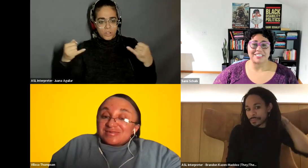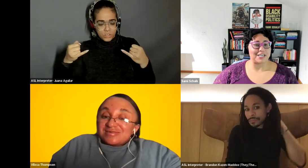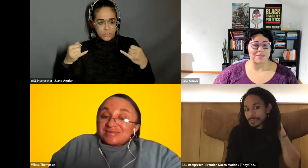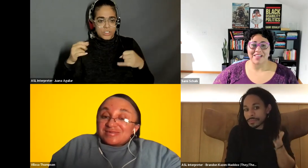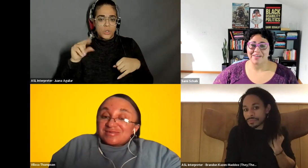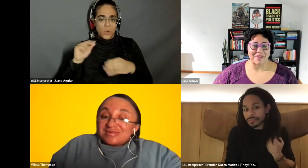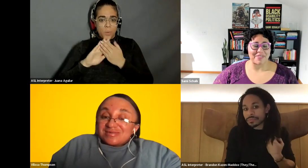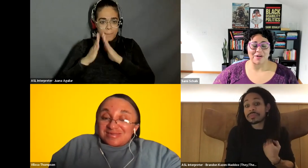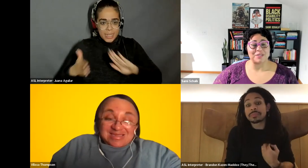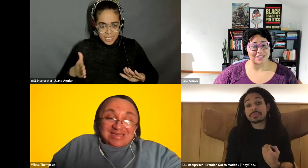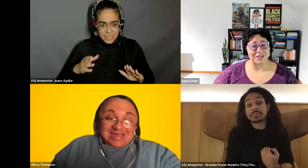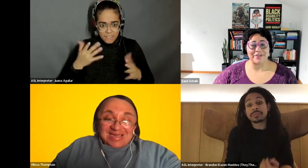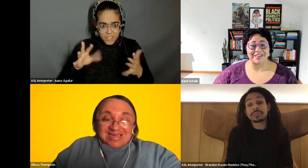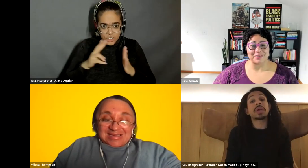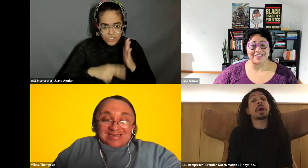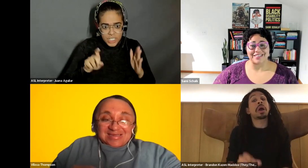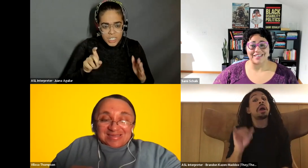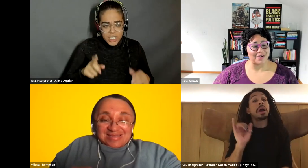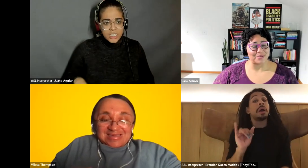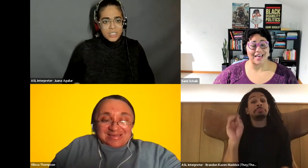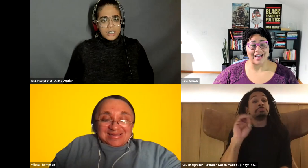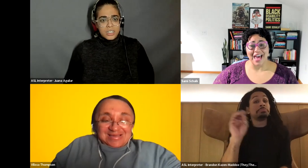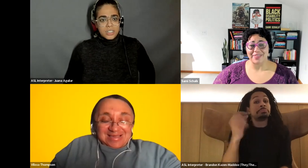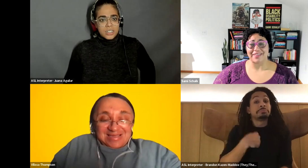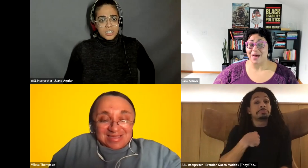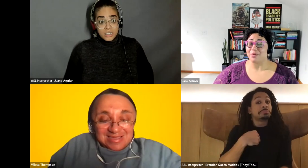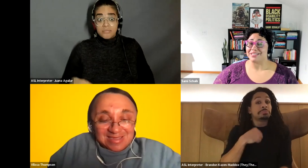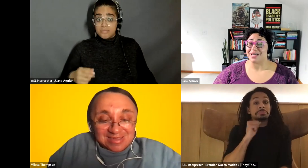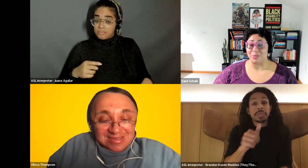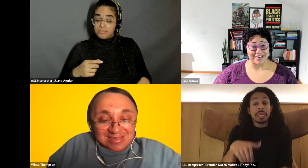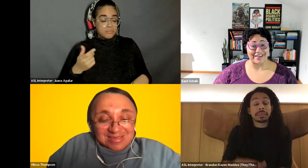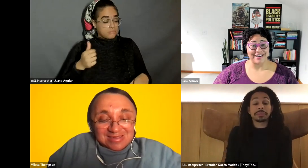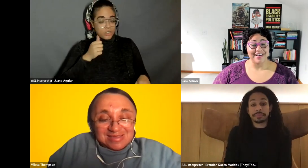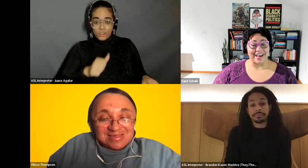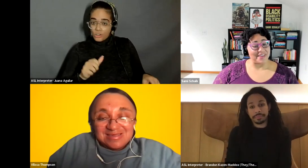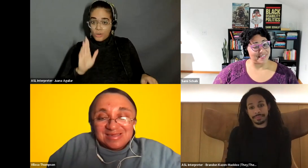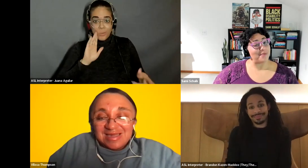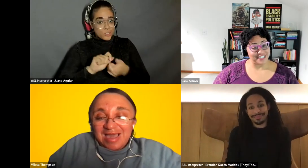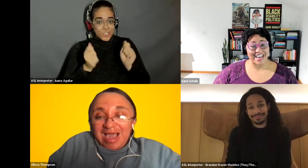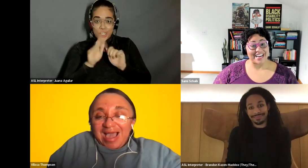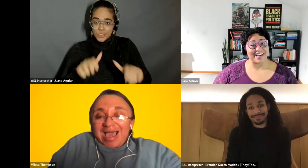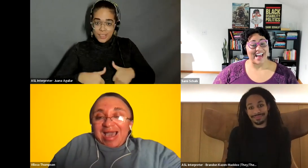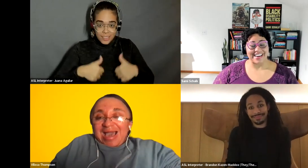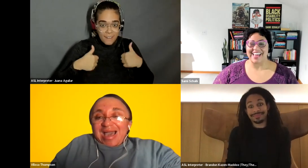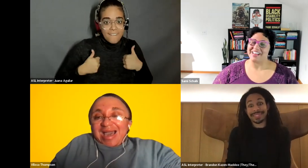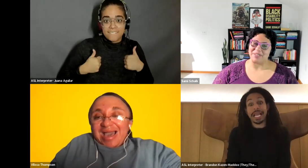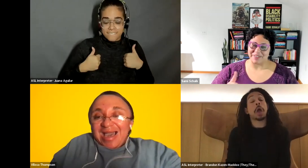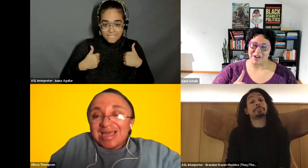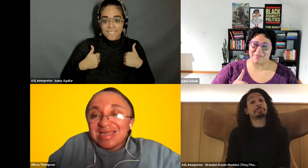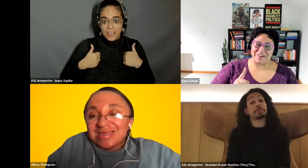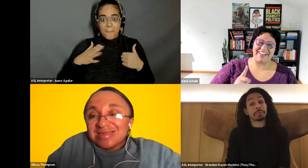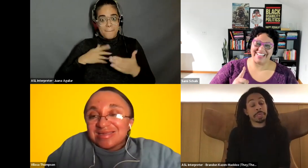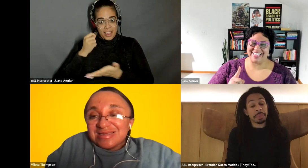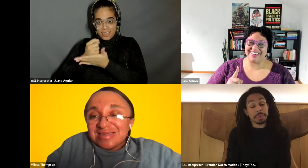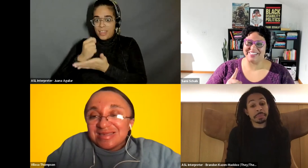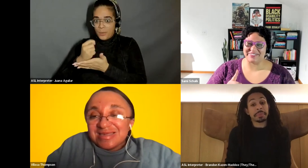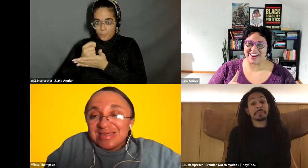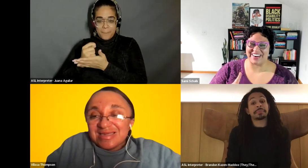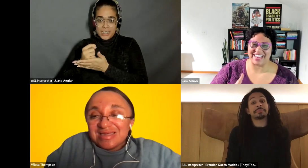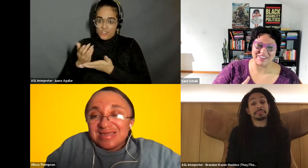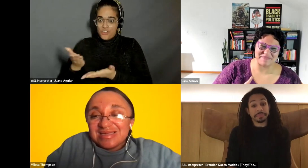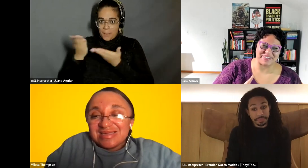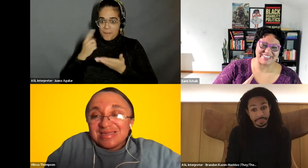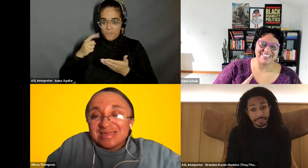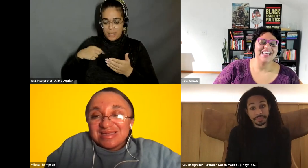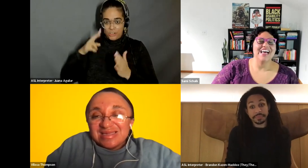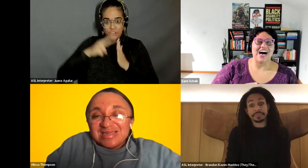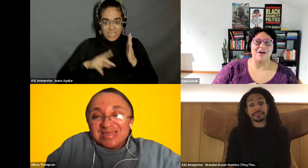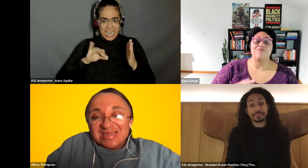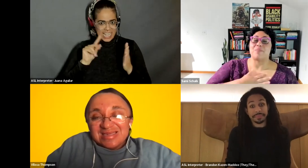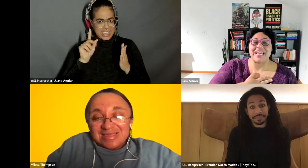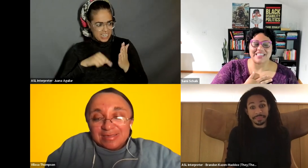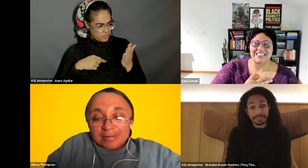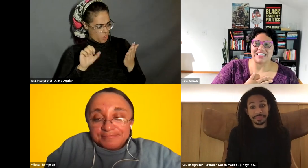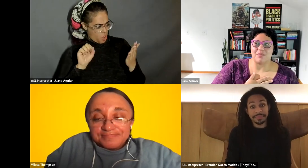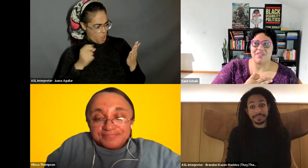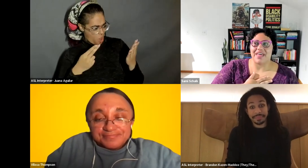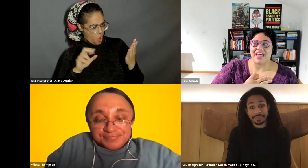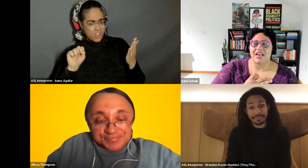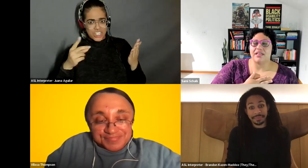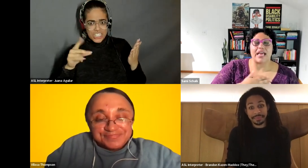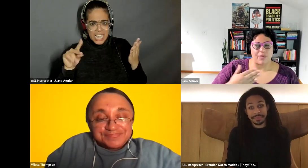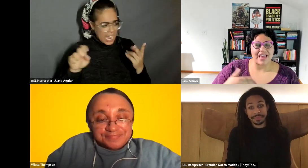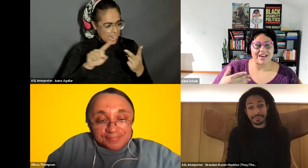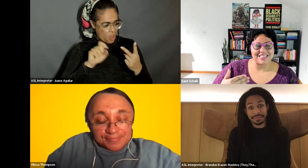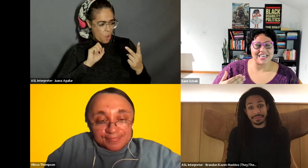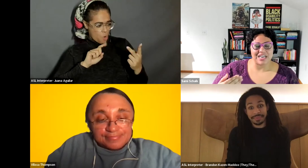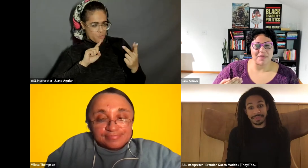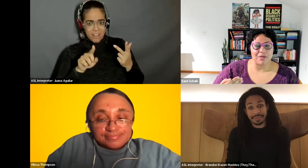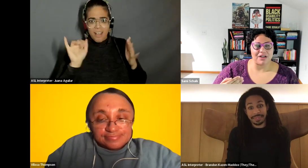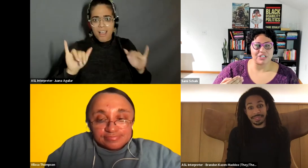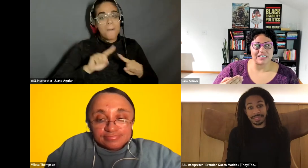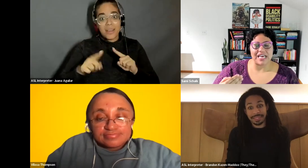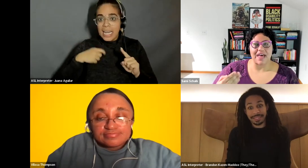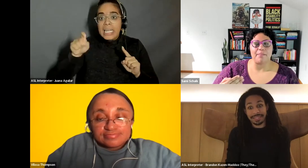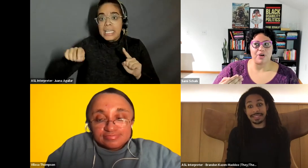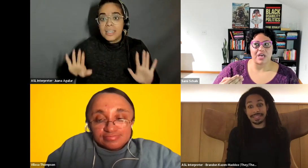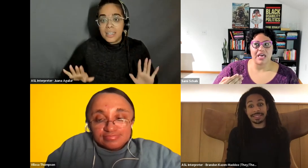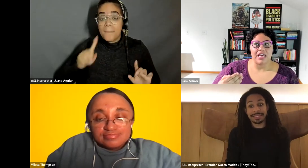Sami Schalk: changed my life. My therapist was like you need to read this, and then I was like, I think that was a read. I think that was shade, and yet it was very helpful for me, at least, as someone that like recognize. I need the better boundaries in that book